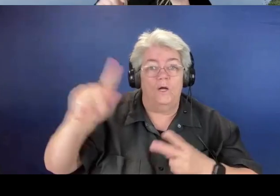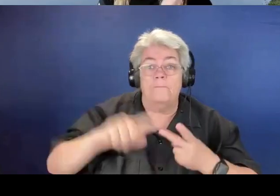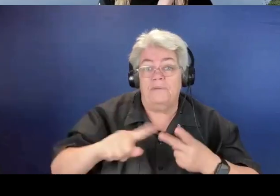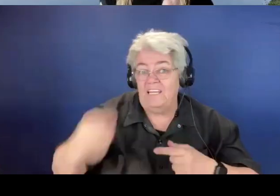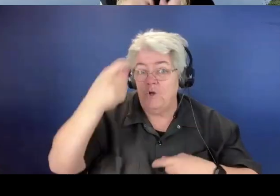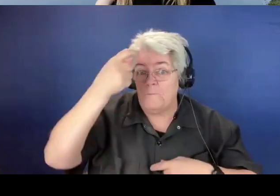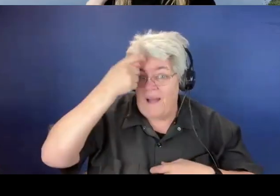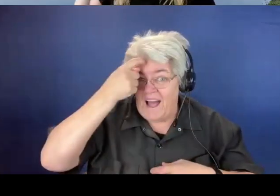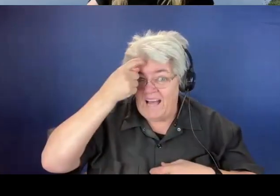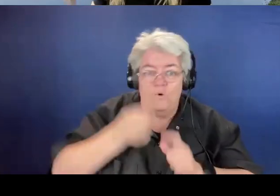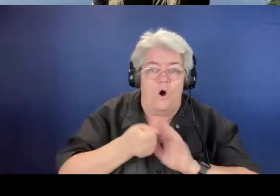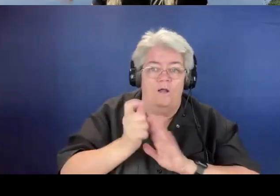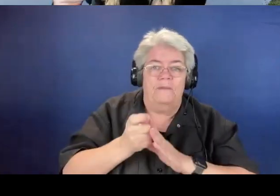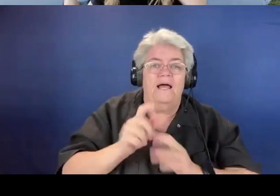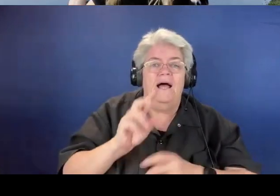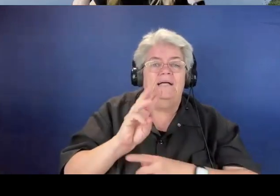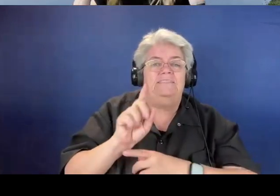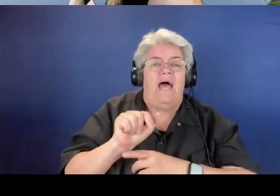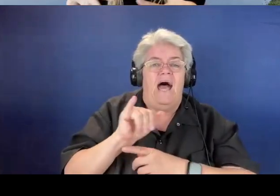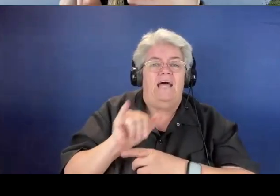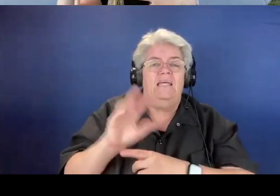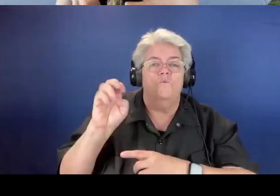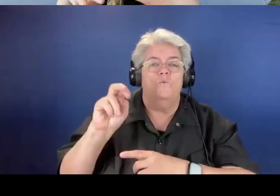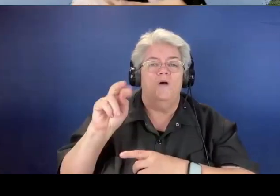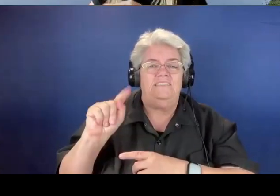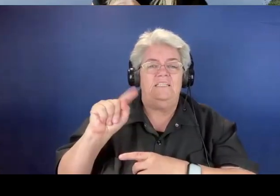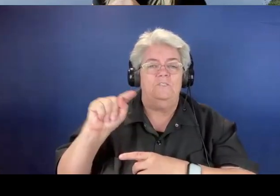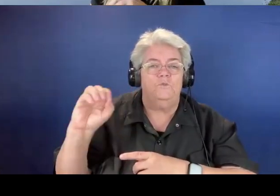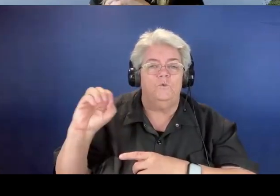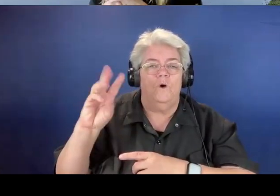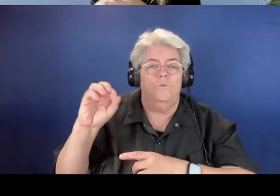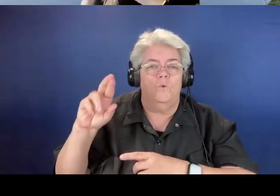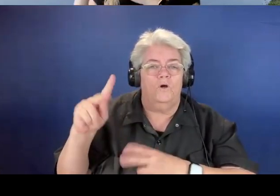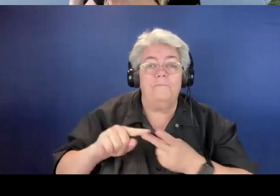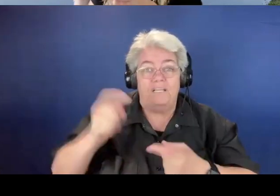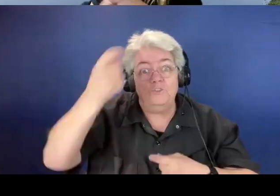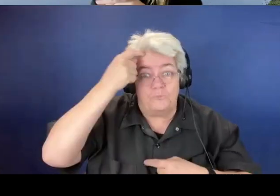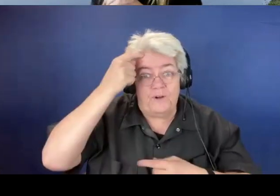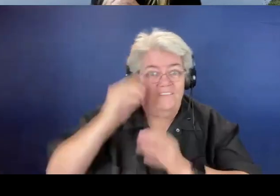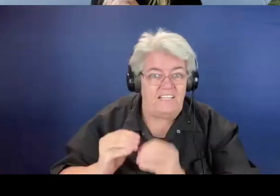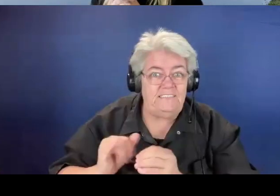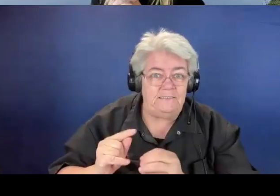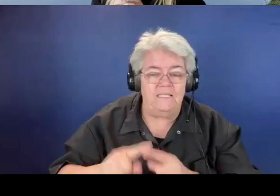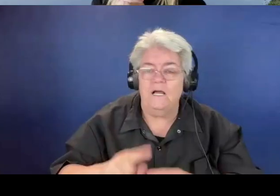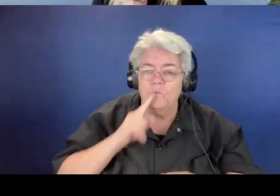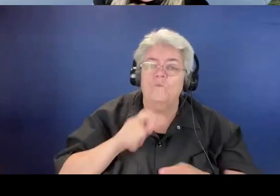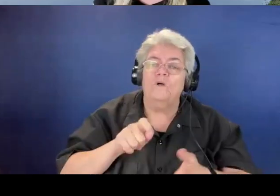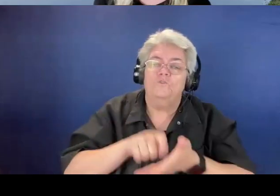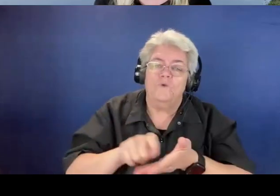automatically wrote daddy went to work because your brain just fixed that, right? But we want to write exactly what the child said.